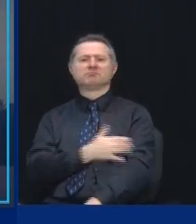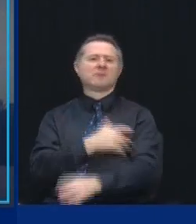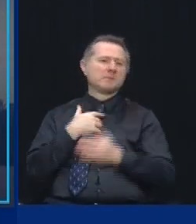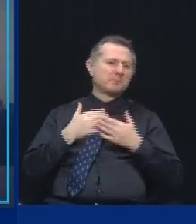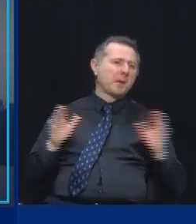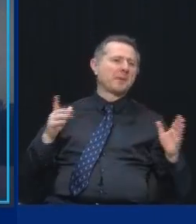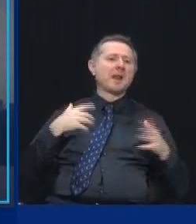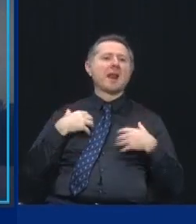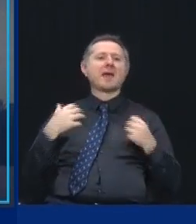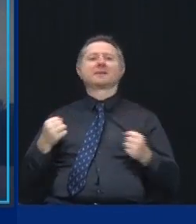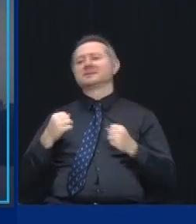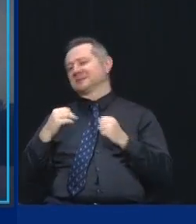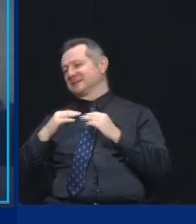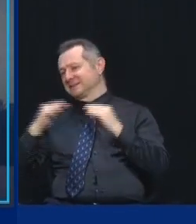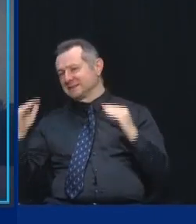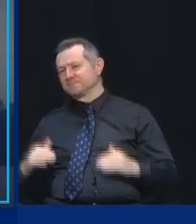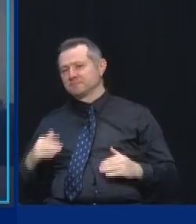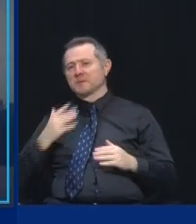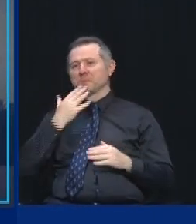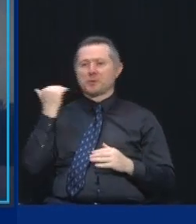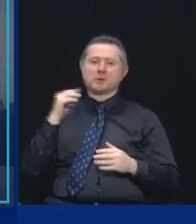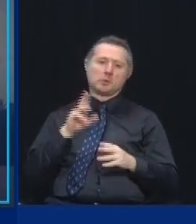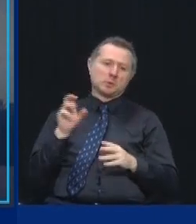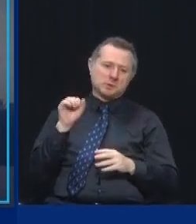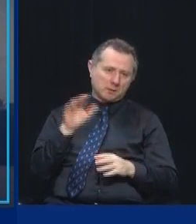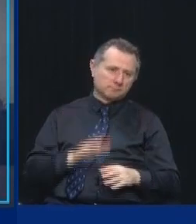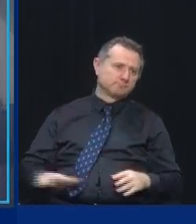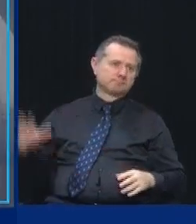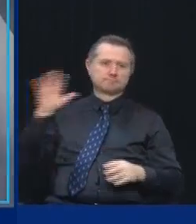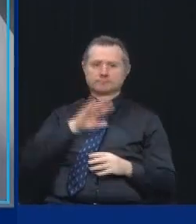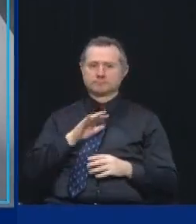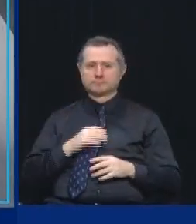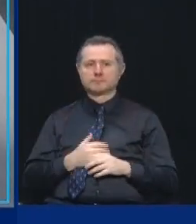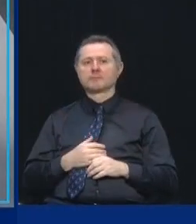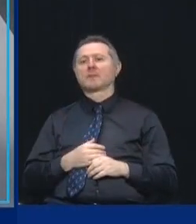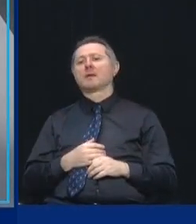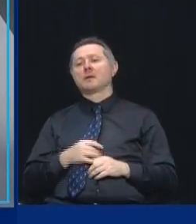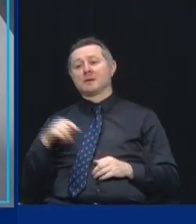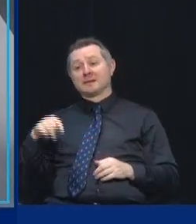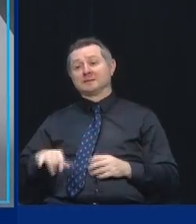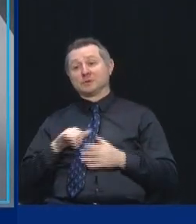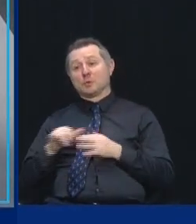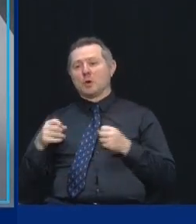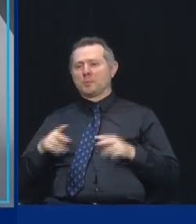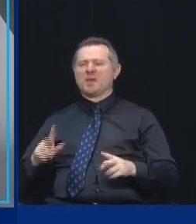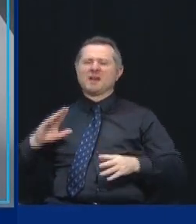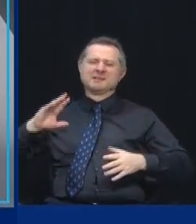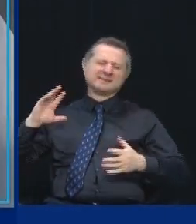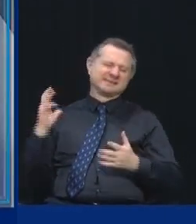THIS COUNTRY UNPREPARED. AND WE'RE GOING TO HAVE THE BEST PUBLIC HEALTH SYSTEM IN THE